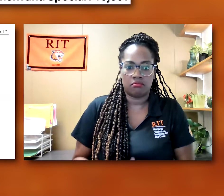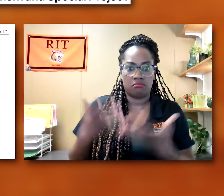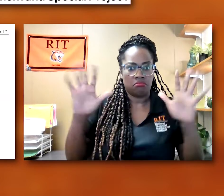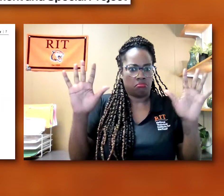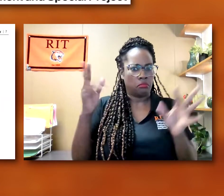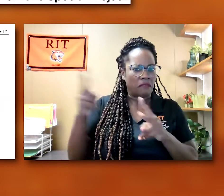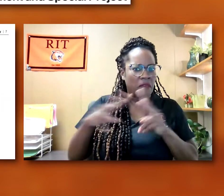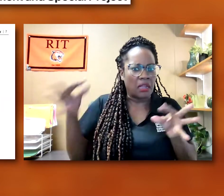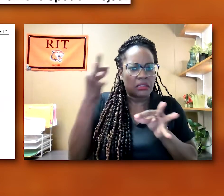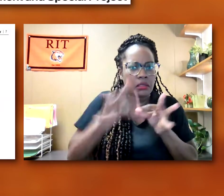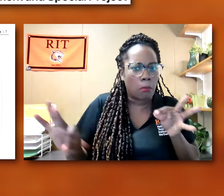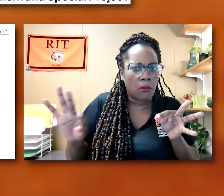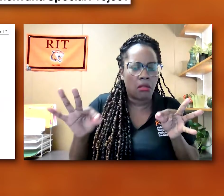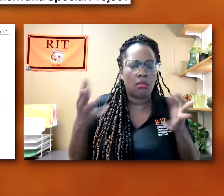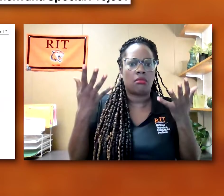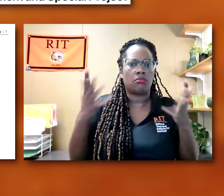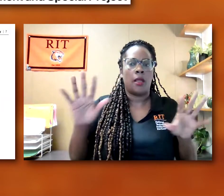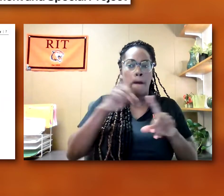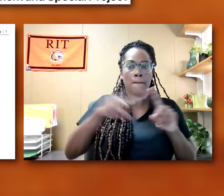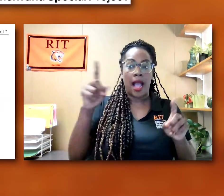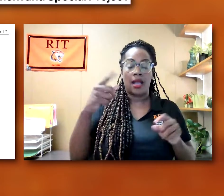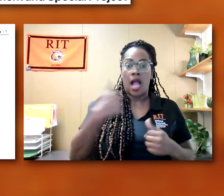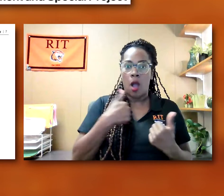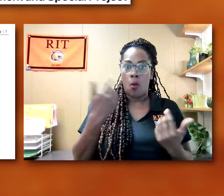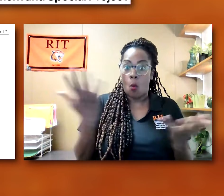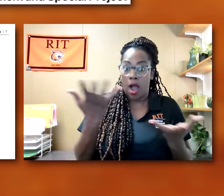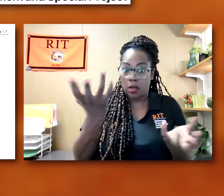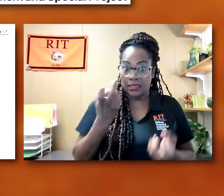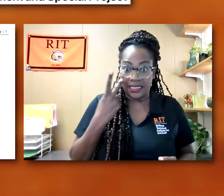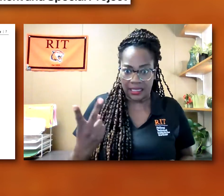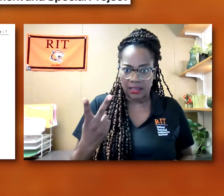Roxann: That's it, so super-simple,